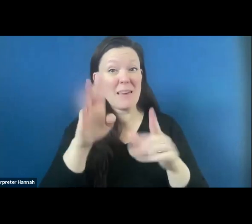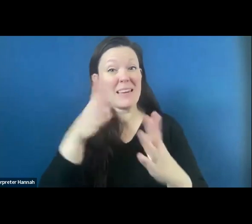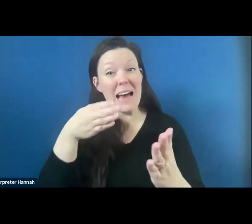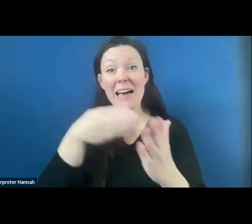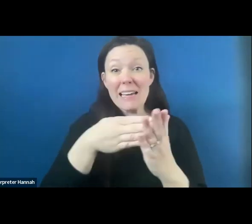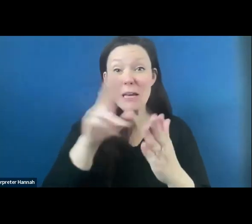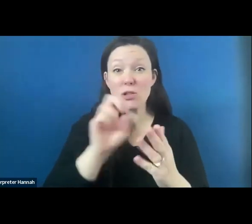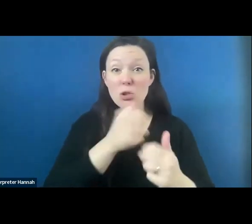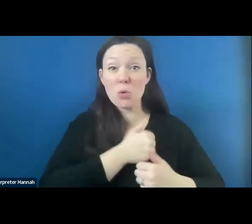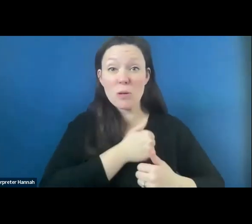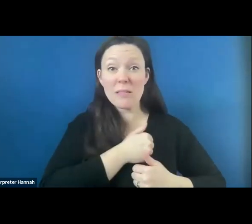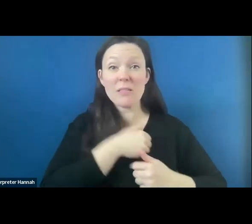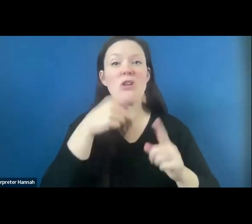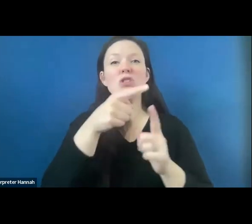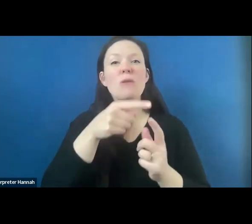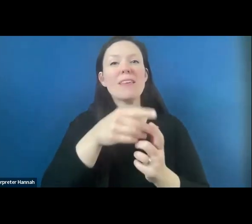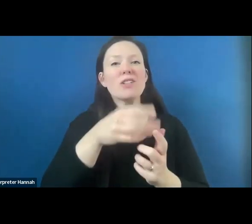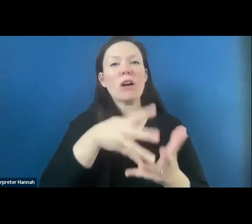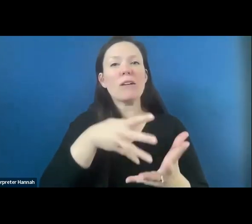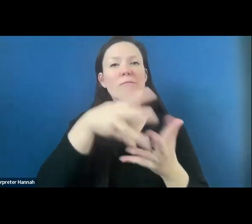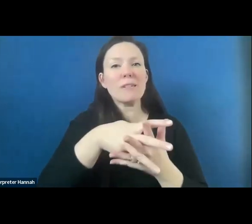These are Indigenous communities that have been harmed for centuries